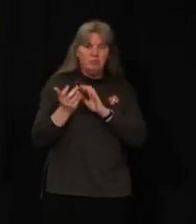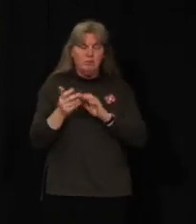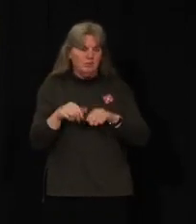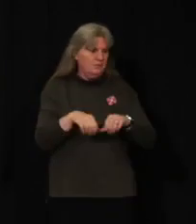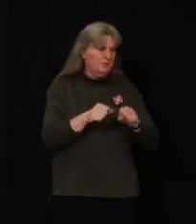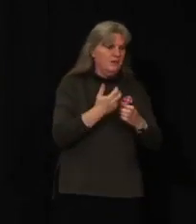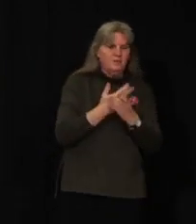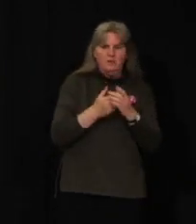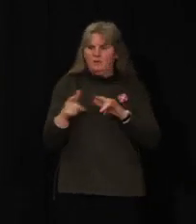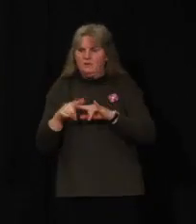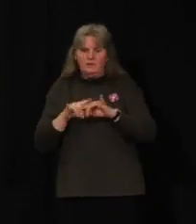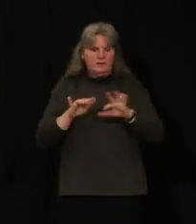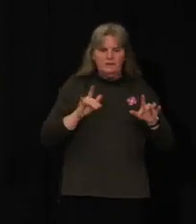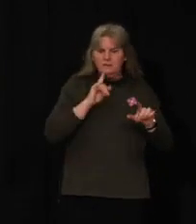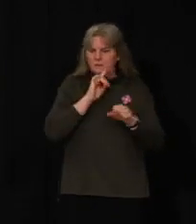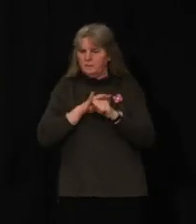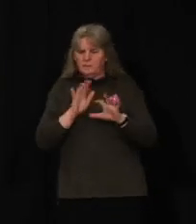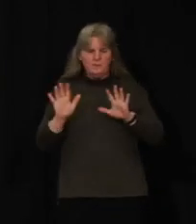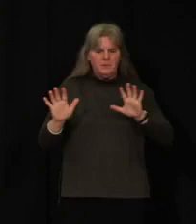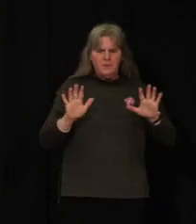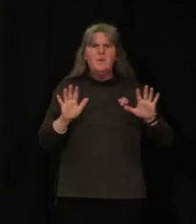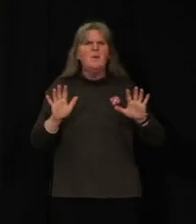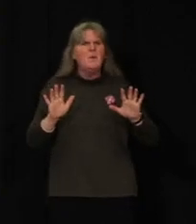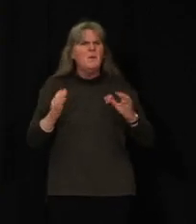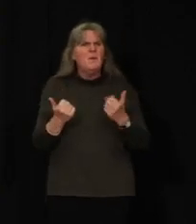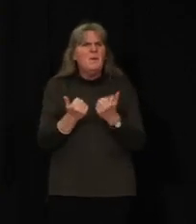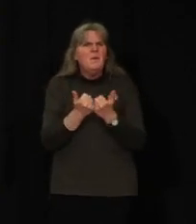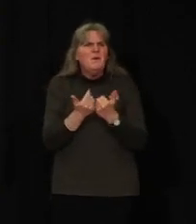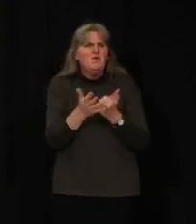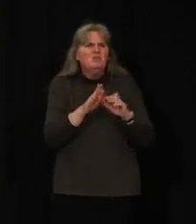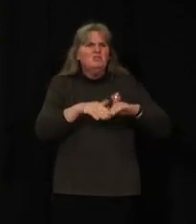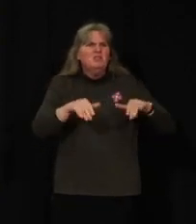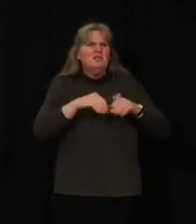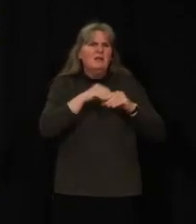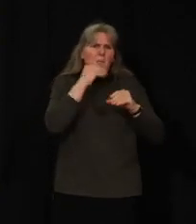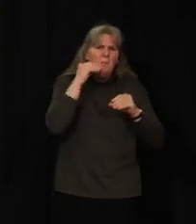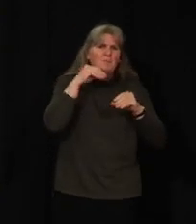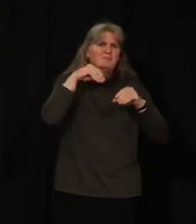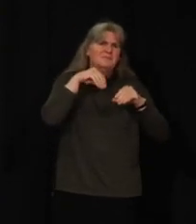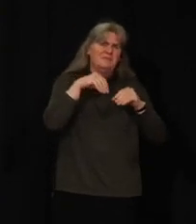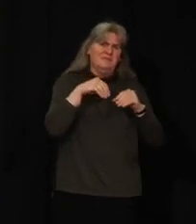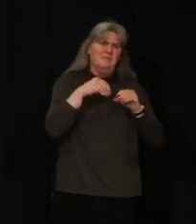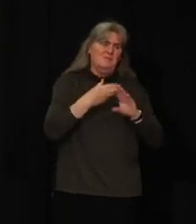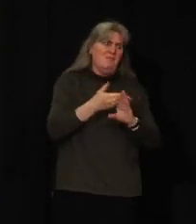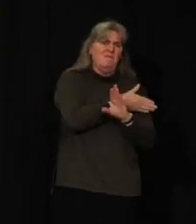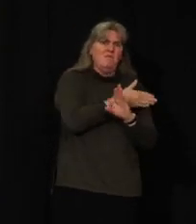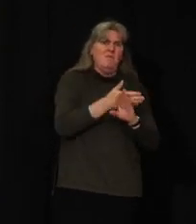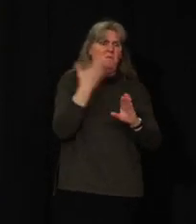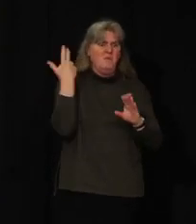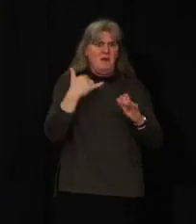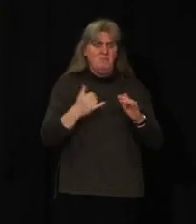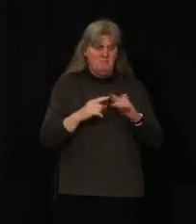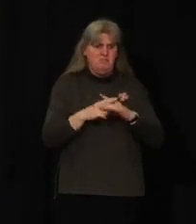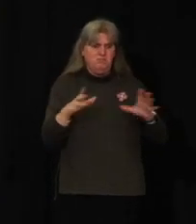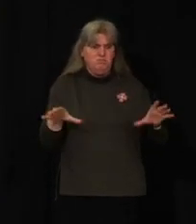responsibilities and commitments, you're now challenged with supporting your children's learning more than you ever have.